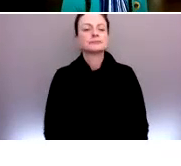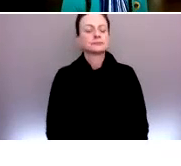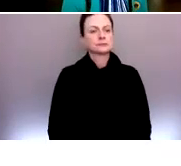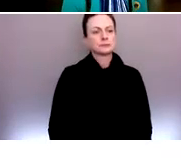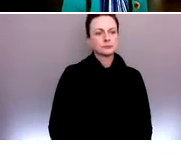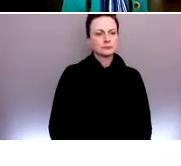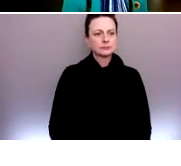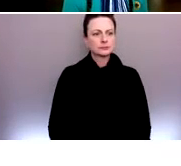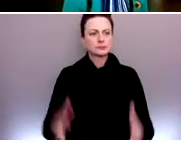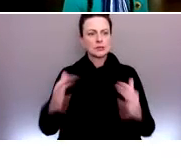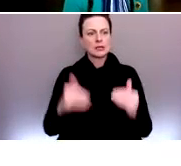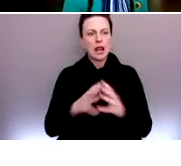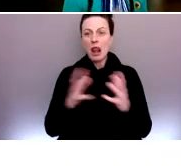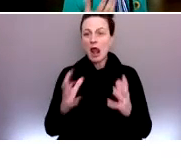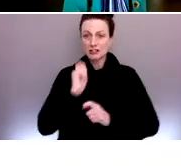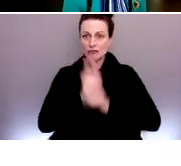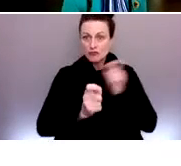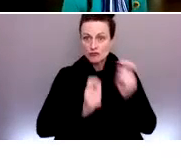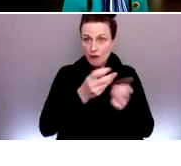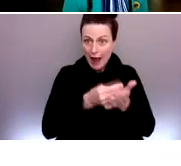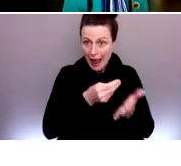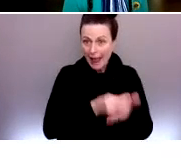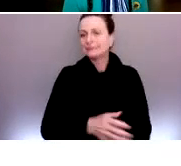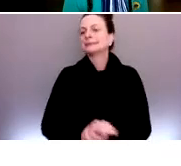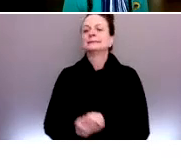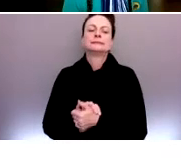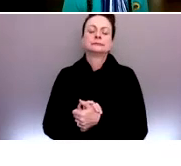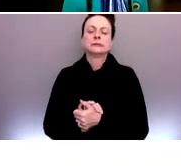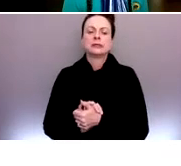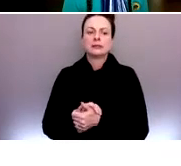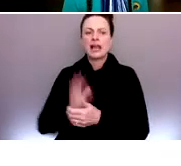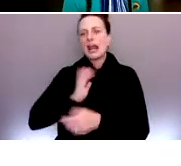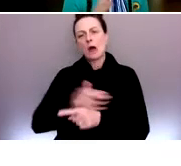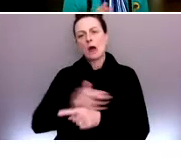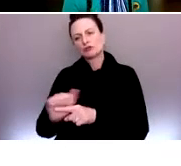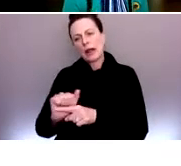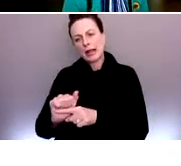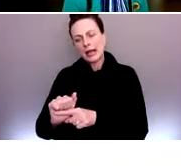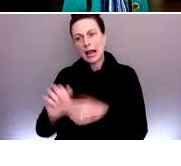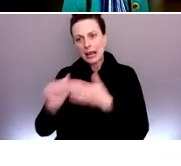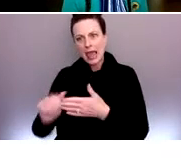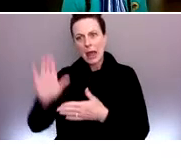Lots of re-granting, and then our trainings that were led by practitioners.